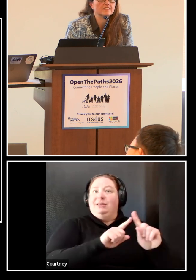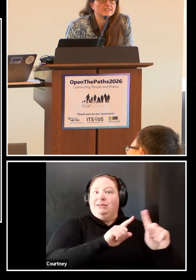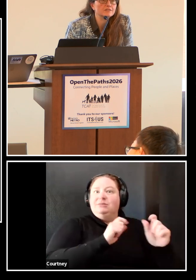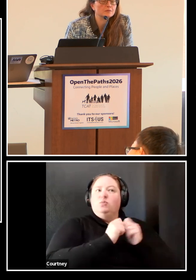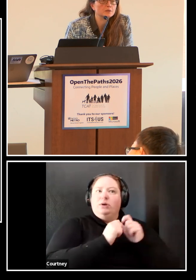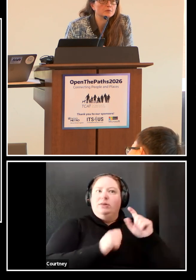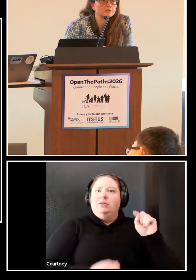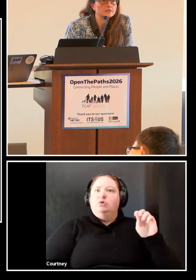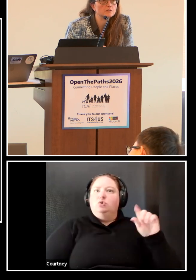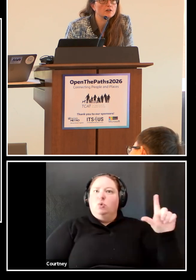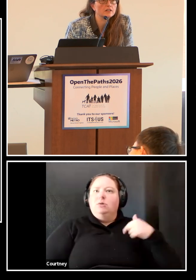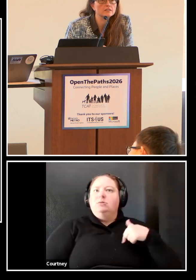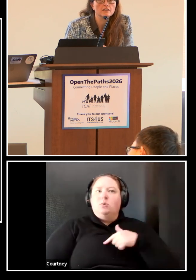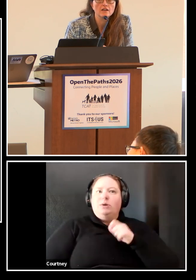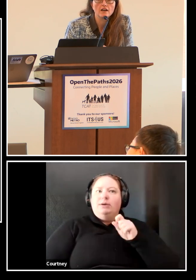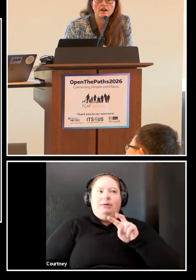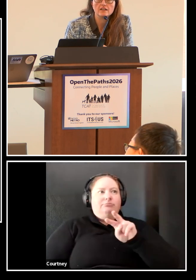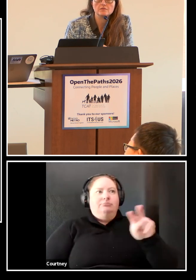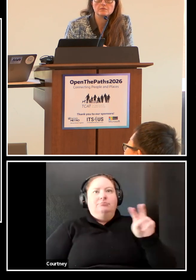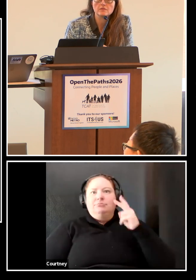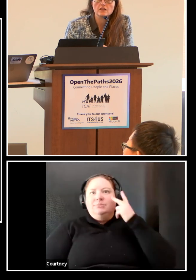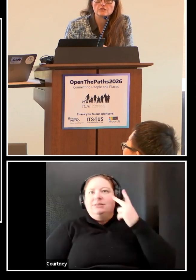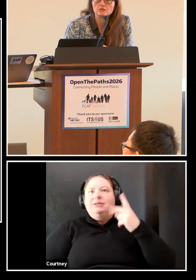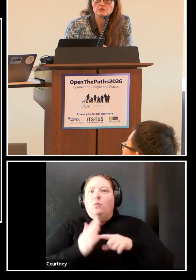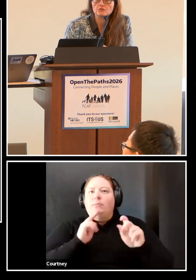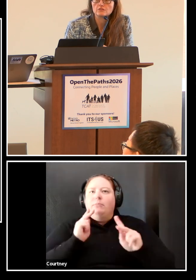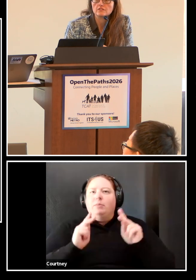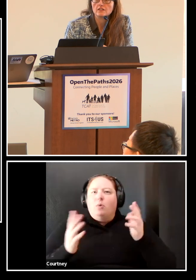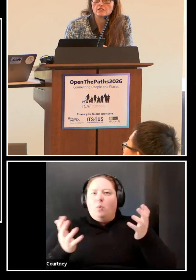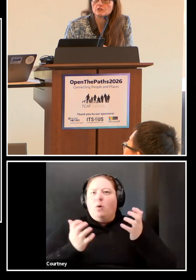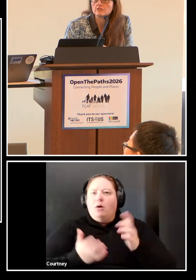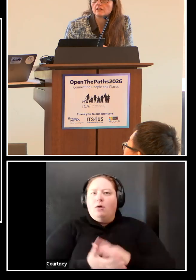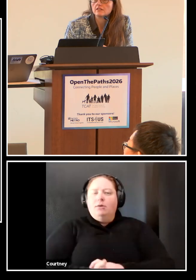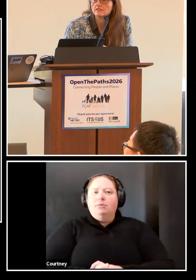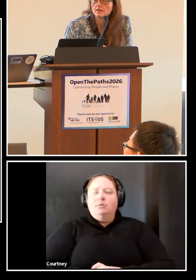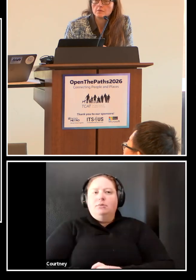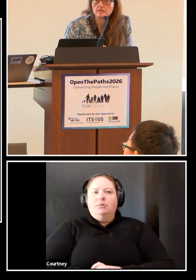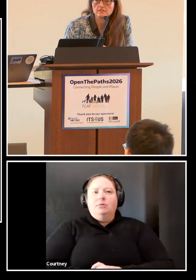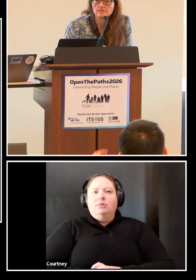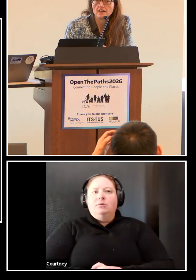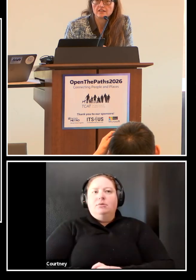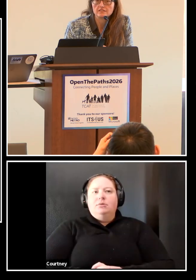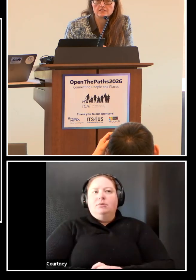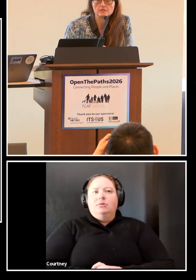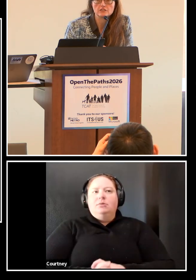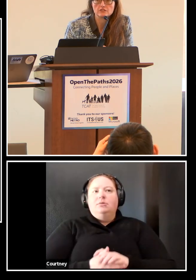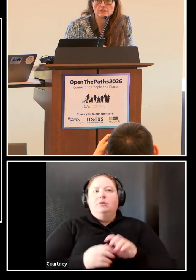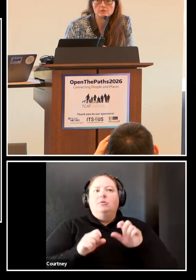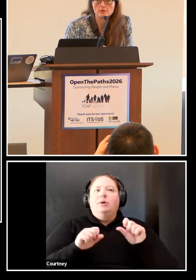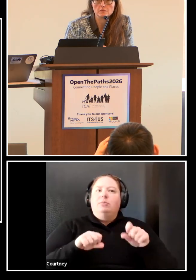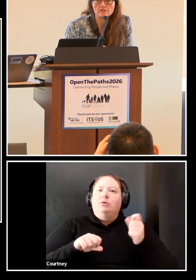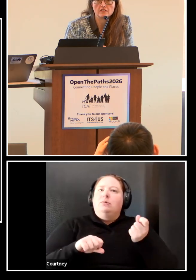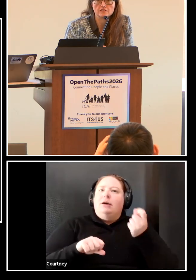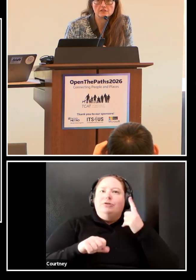can see what people really want um to understand about access and reach and the public right of